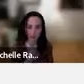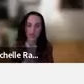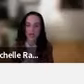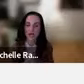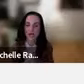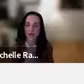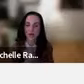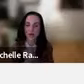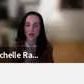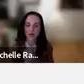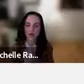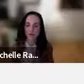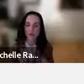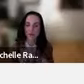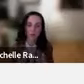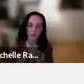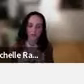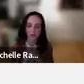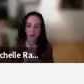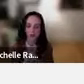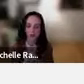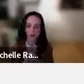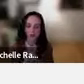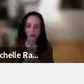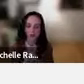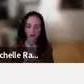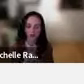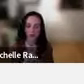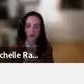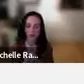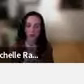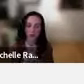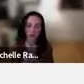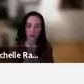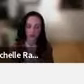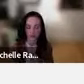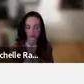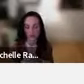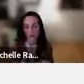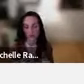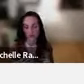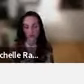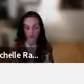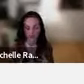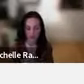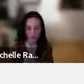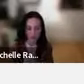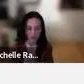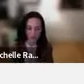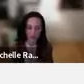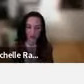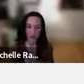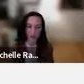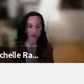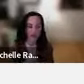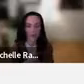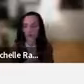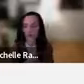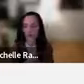count in Males so it actually can decrease fertility and nails. s, and we are not even s, and we are not even sure what cool s, and we are not even sure what colby 19 infection or will do